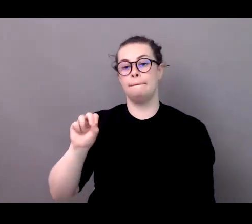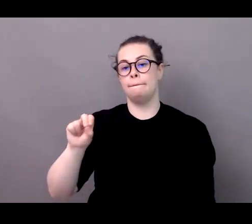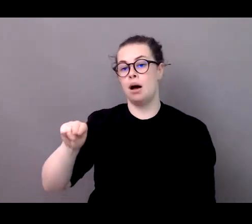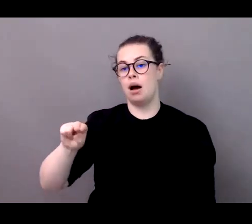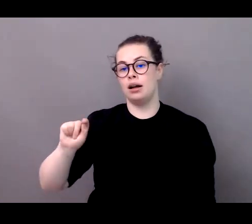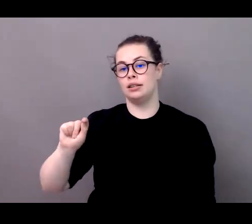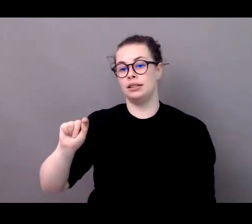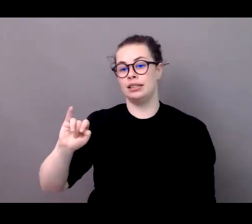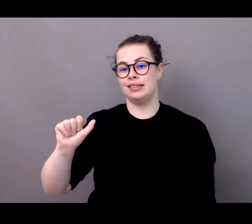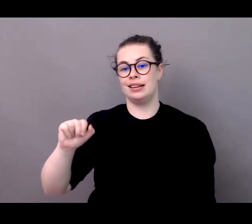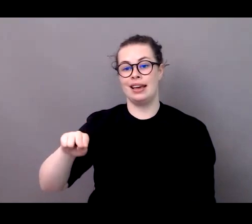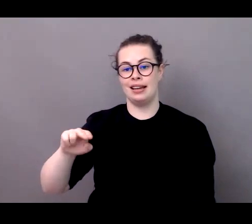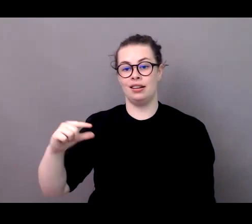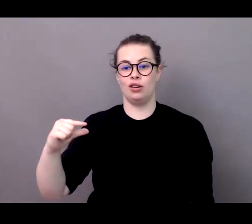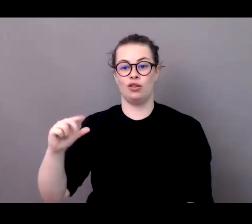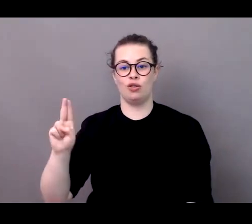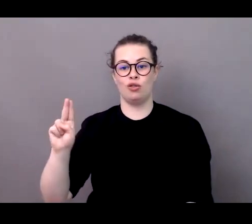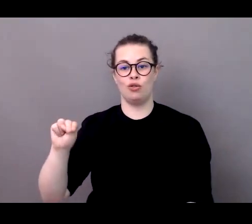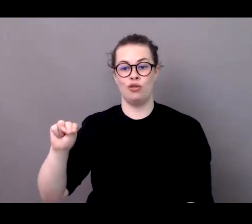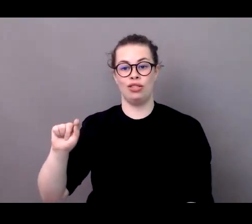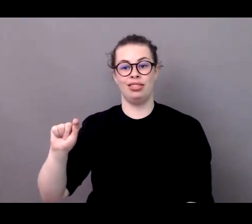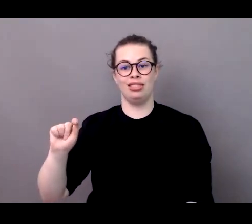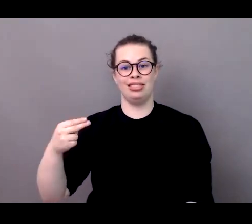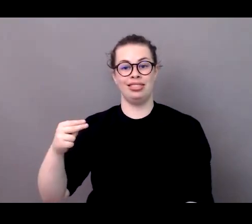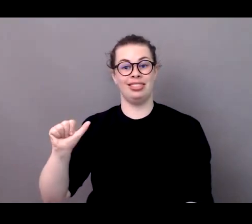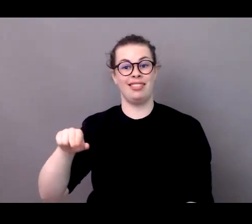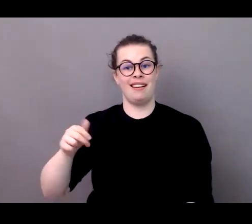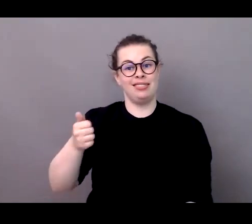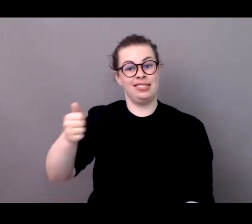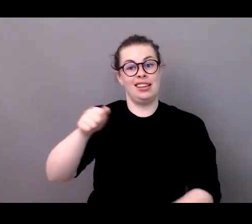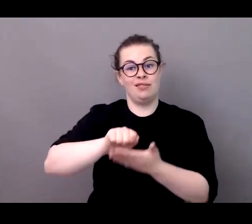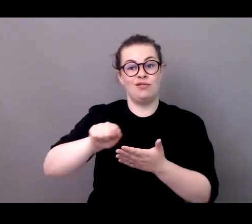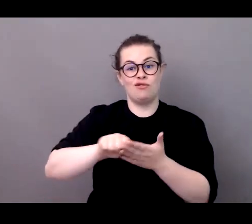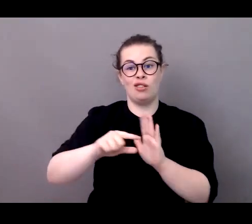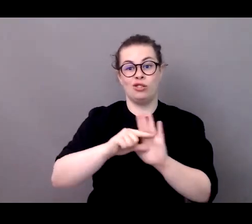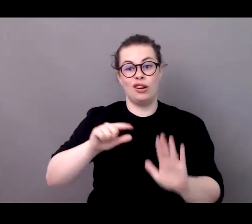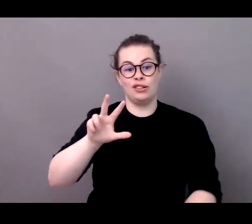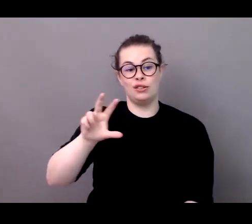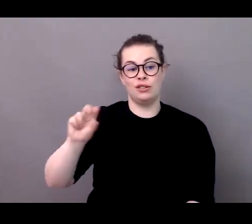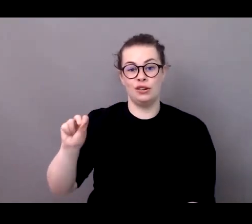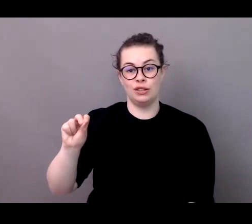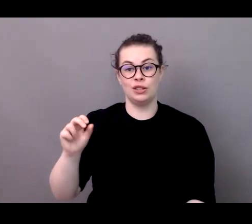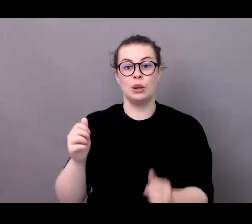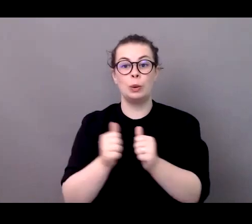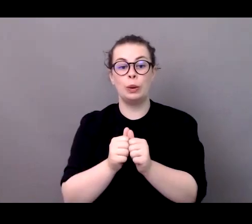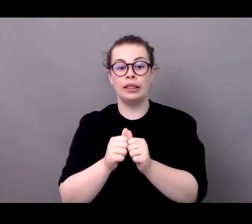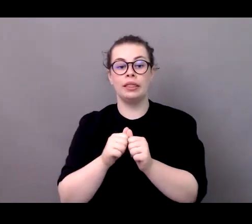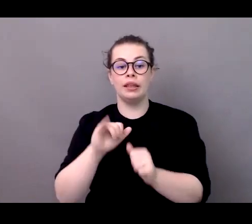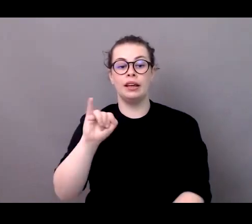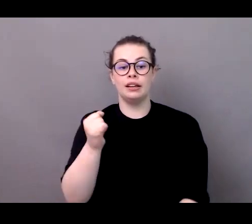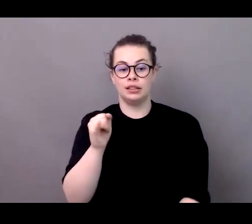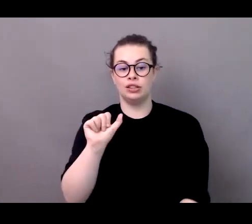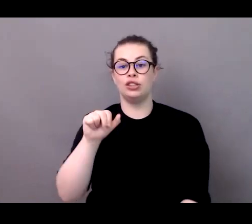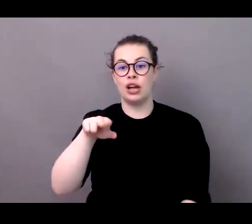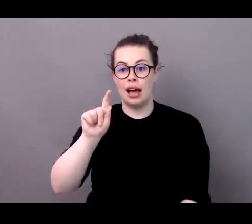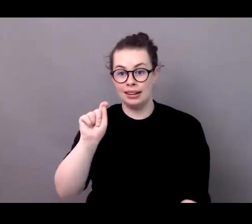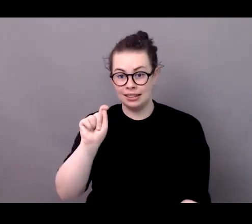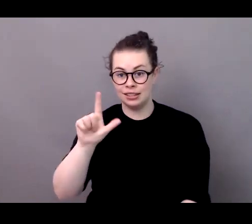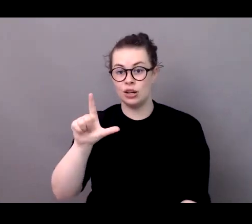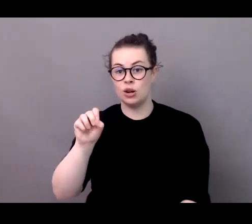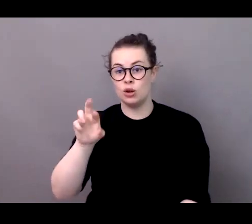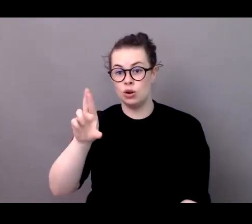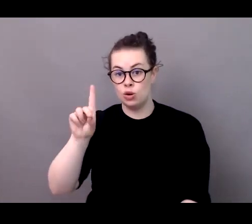one of the drafters of Article 30 along with Janet Lorde, Delia Ferri and others described